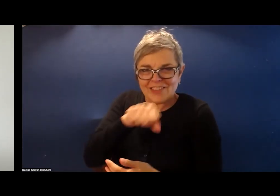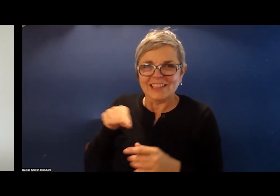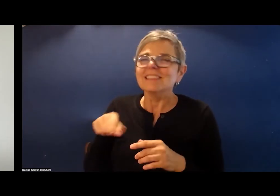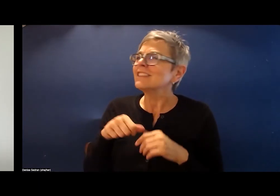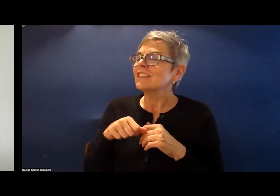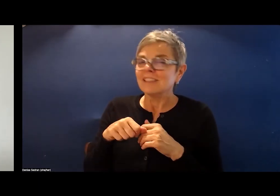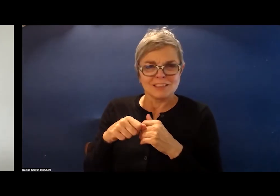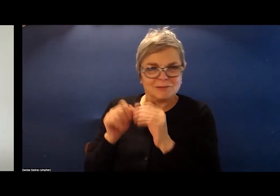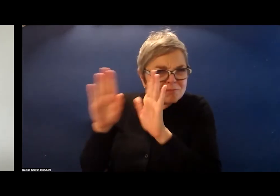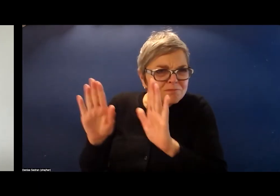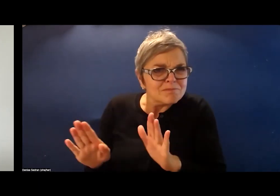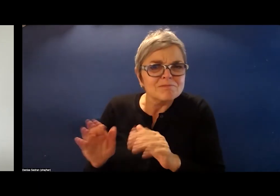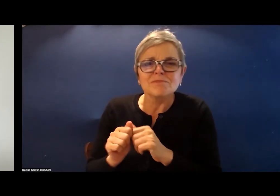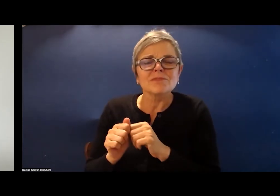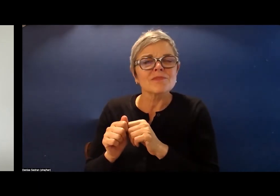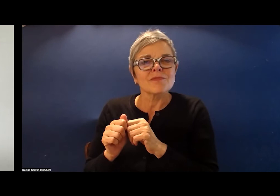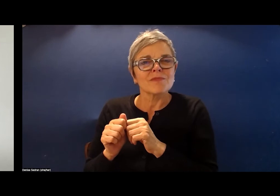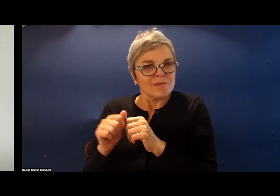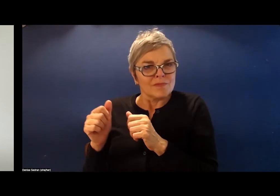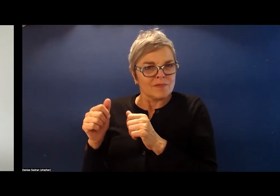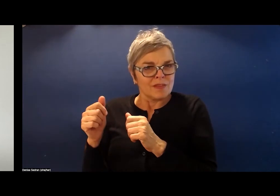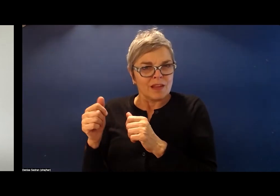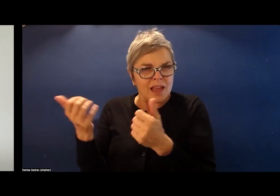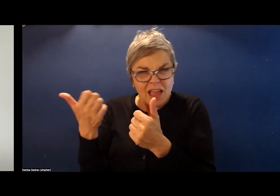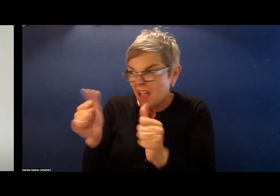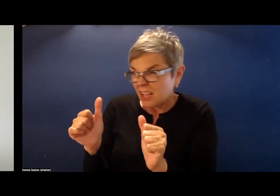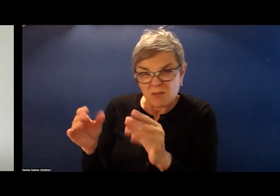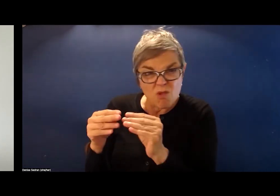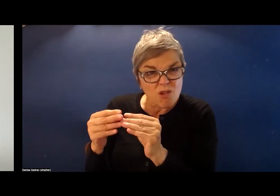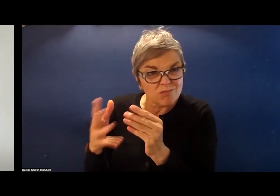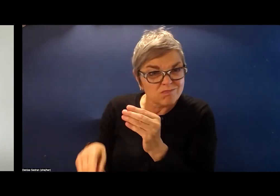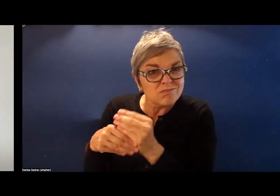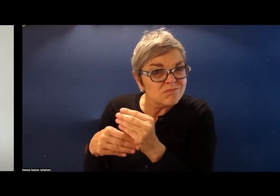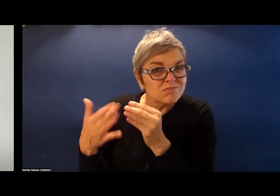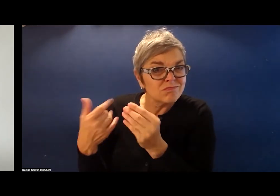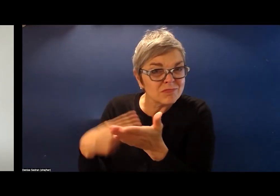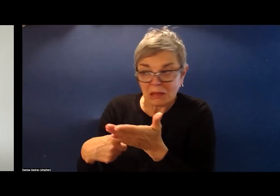I'm trying to think, you know, the goal of the podcast would hopefully be that they would hear our voices and then maybe